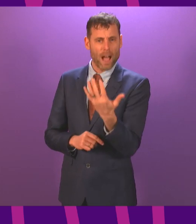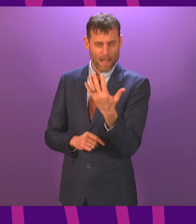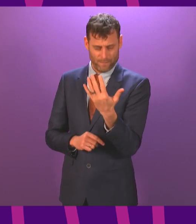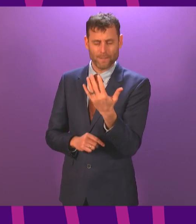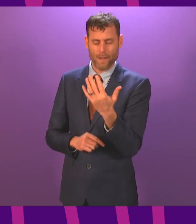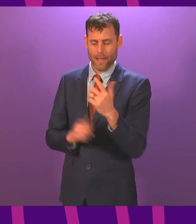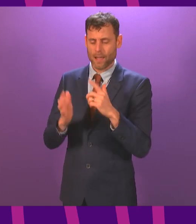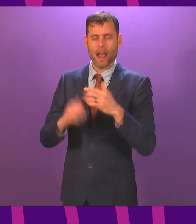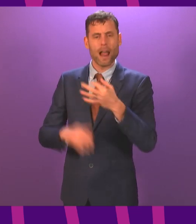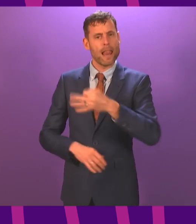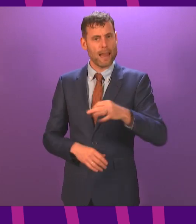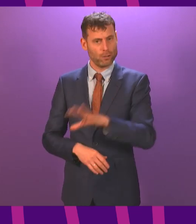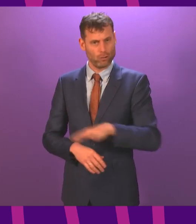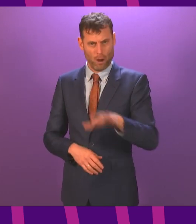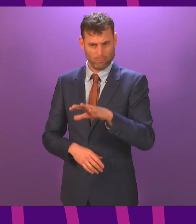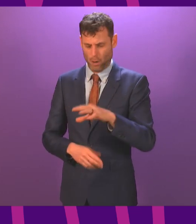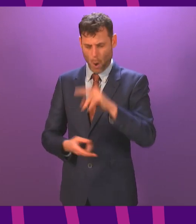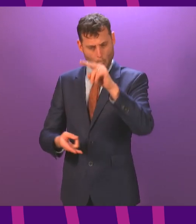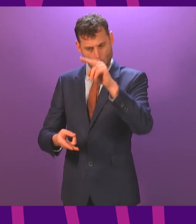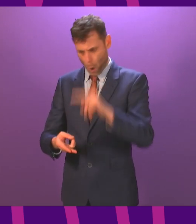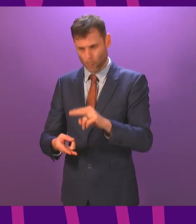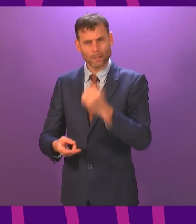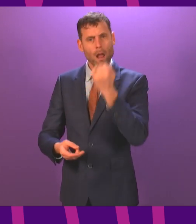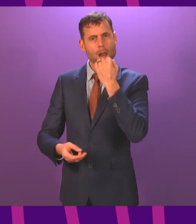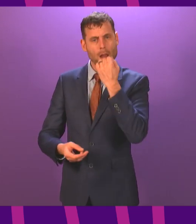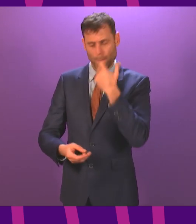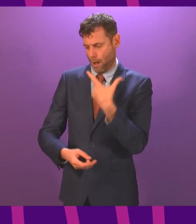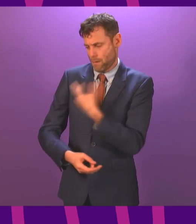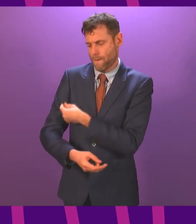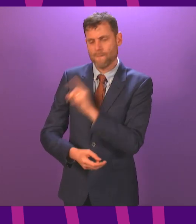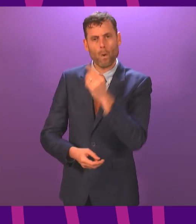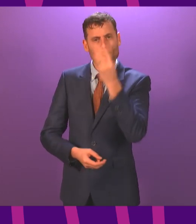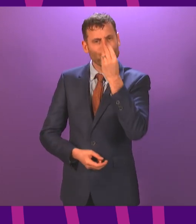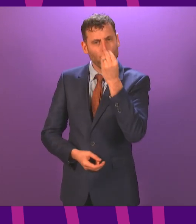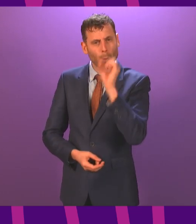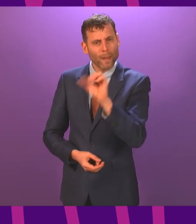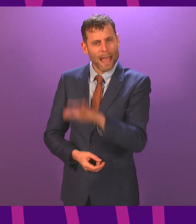on the Scottish mainland. I have been inundated with complaints about appointments. Can the